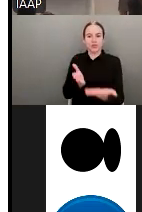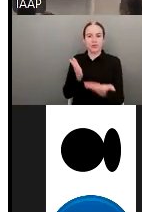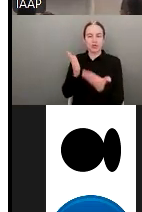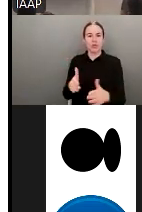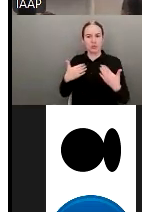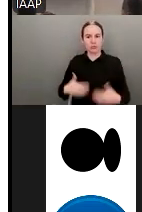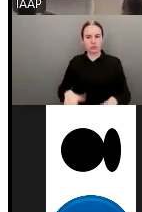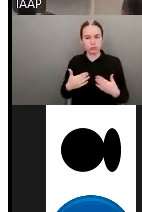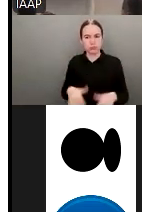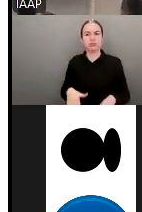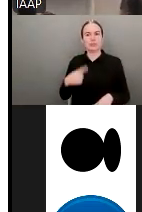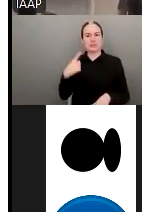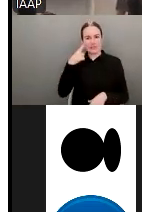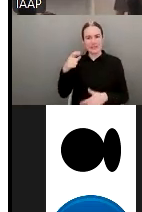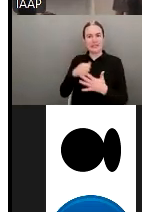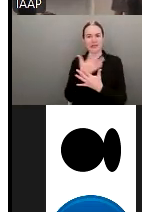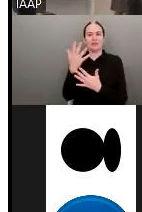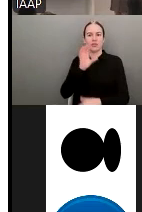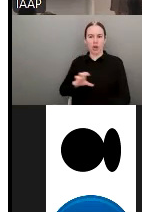in the Nordic countries. But.